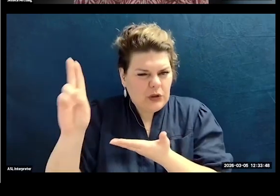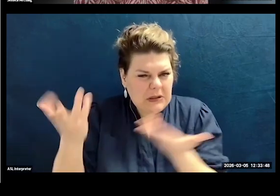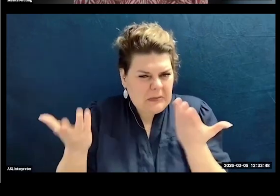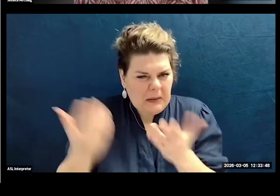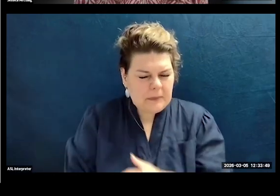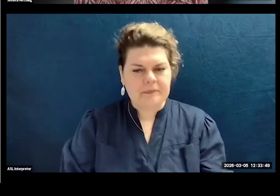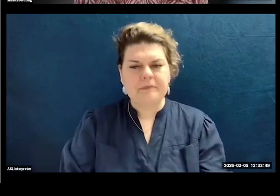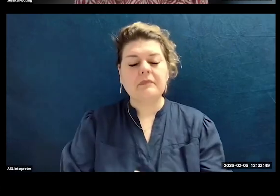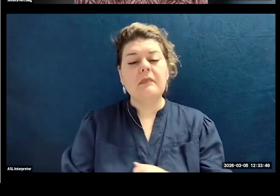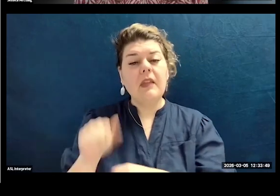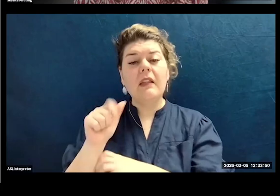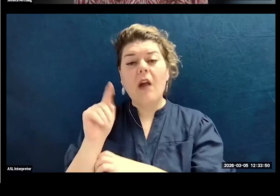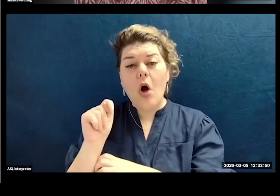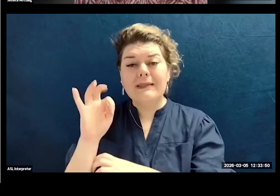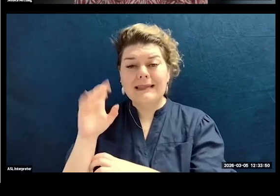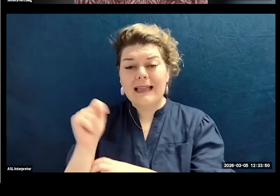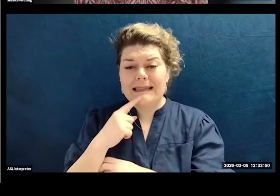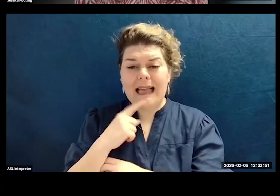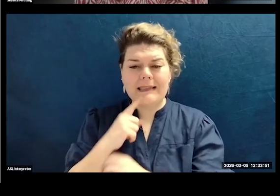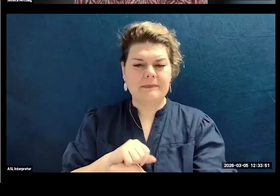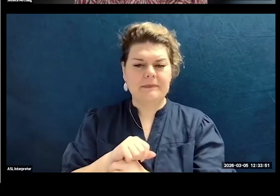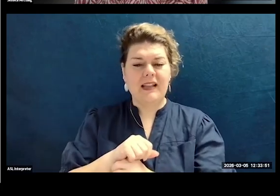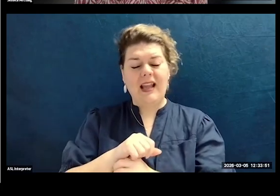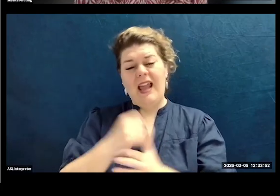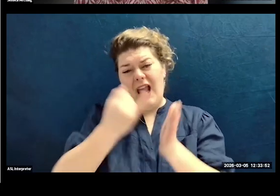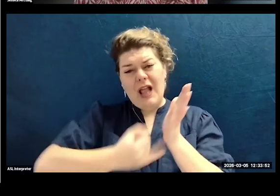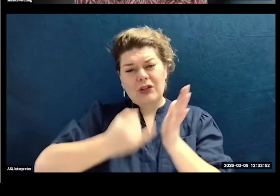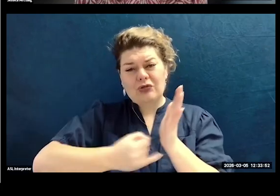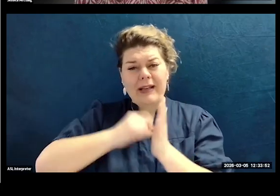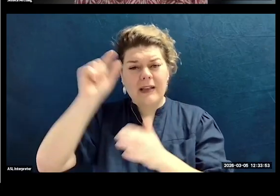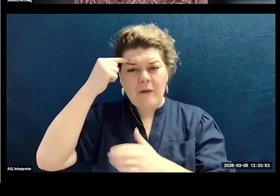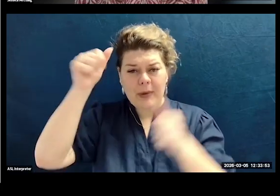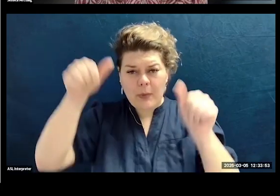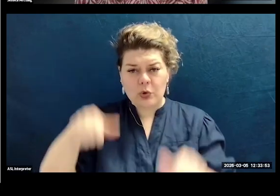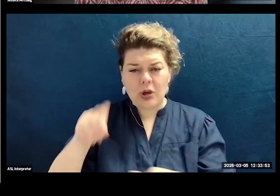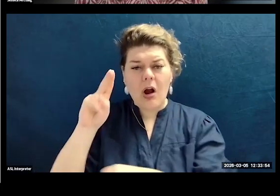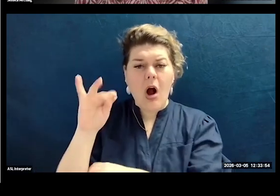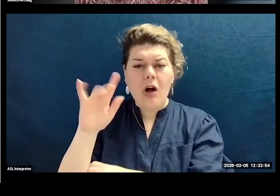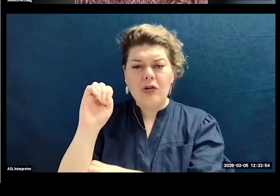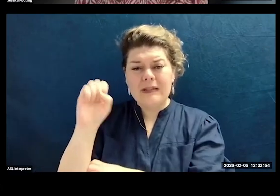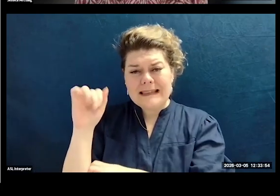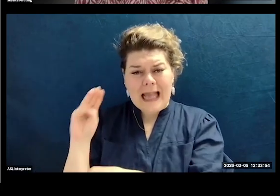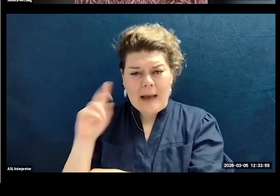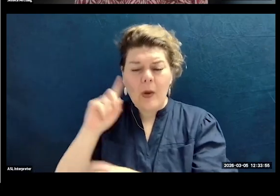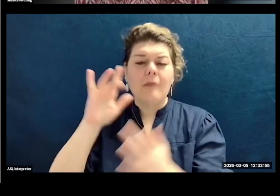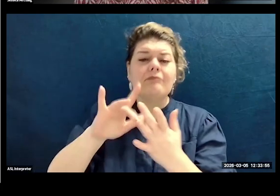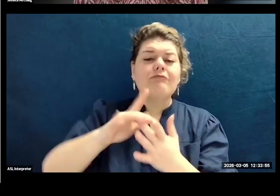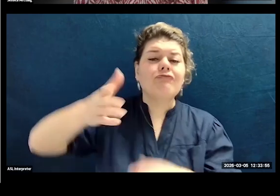So, the alt text reads illustrated government poster. Uncle Sam reaches out to the viewer for a handshake.